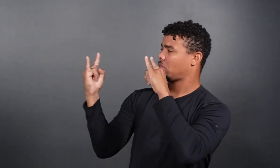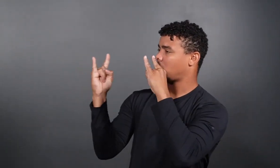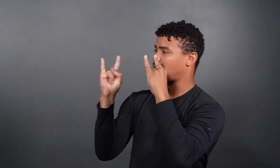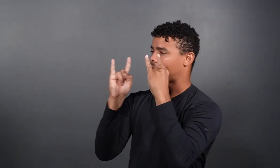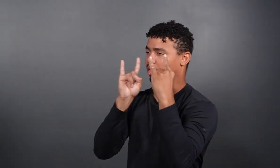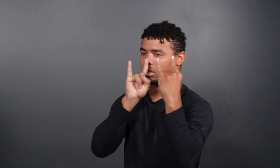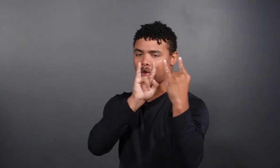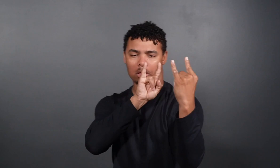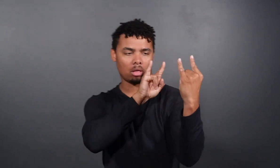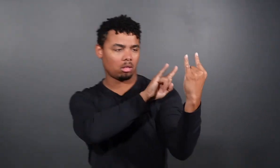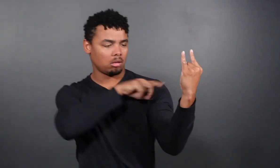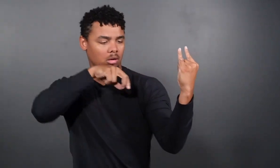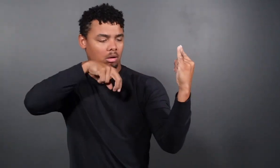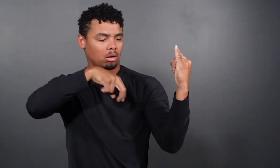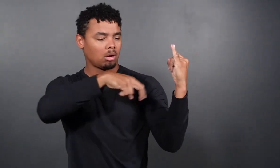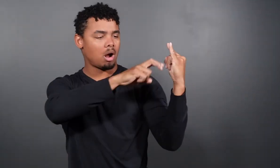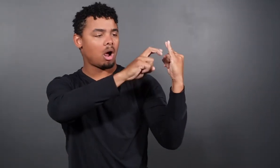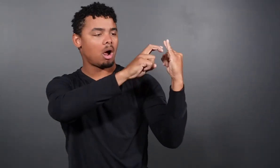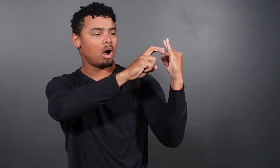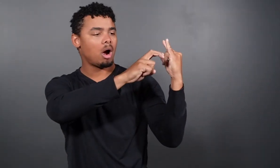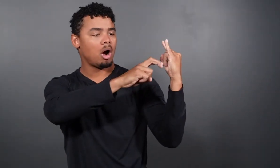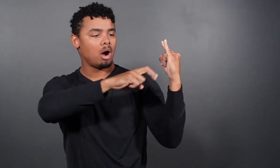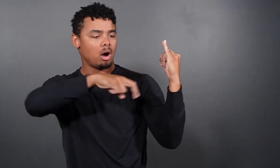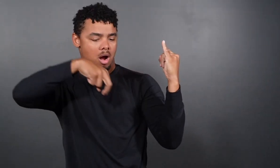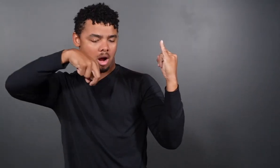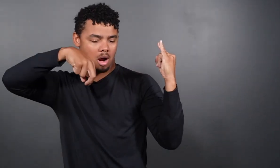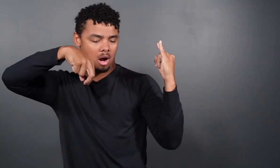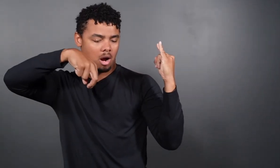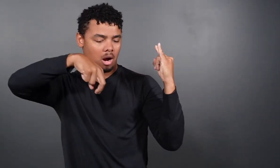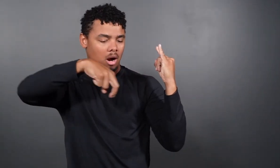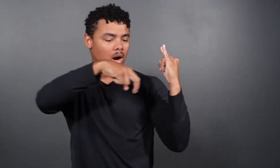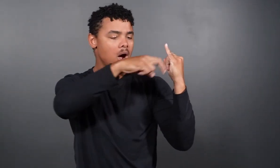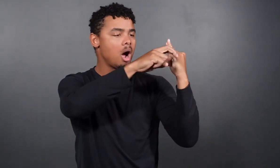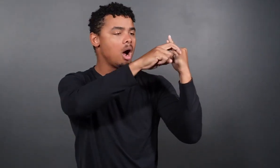mirrors the suspension of the swing set